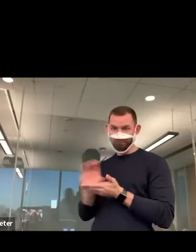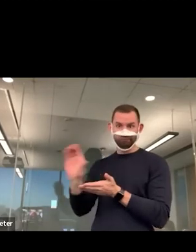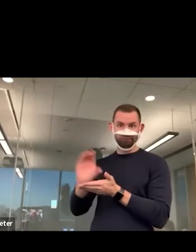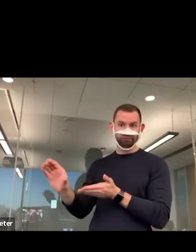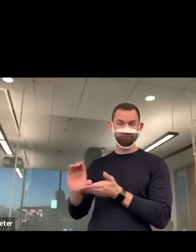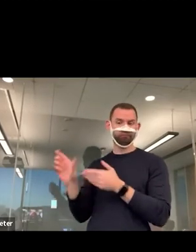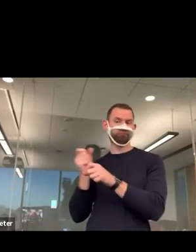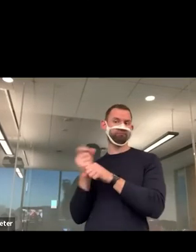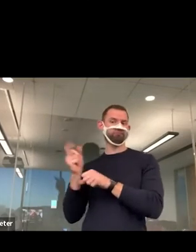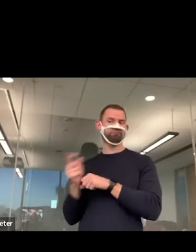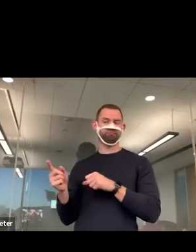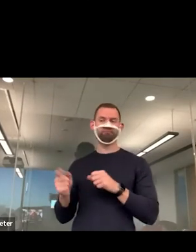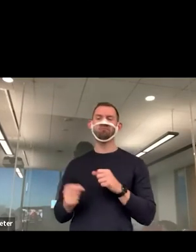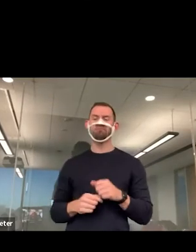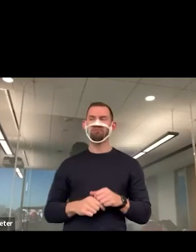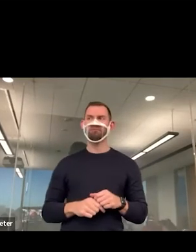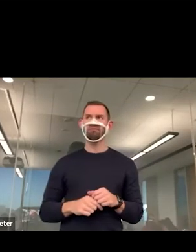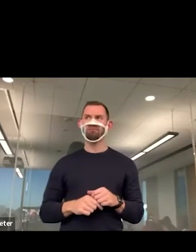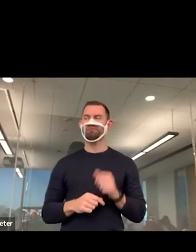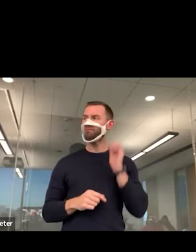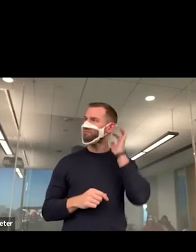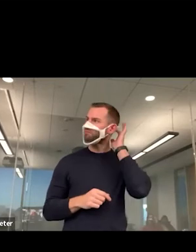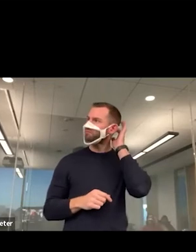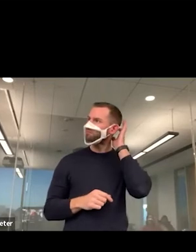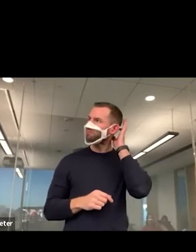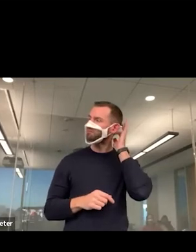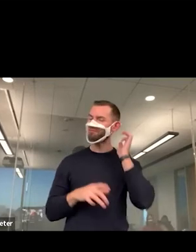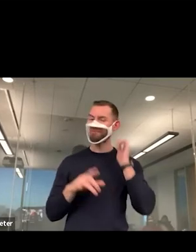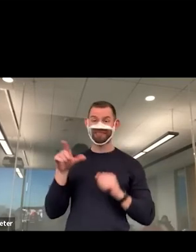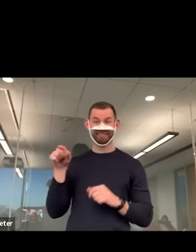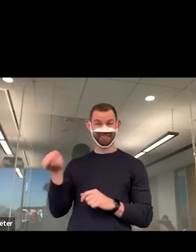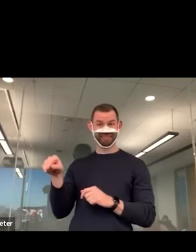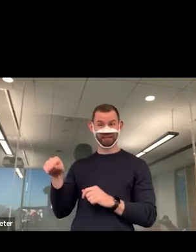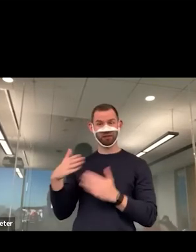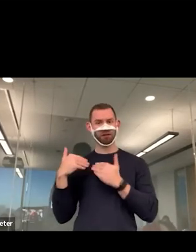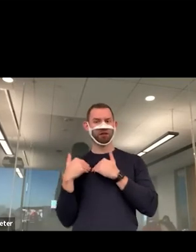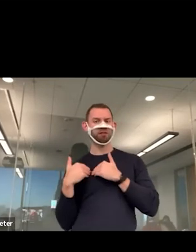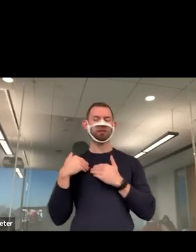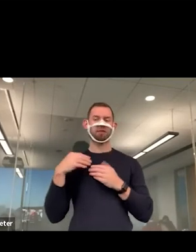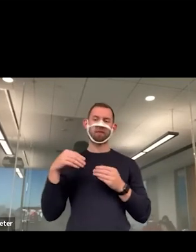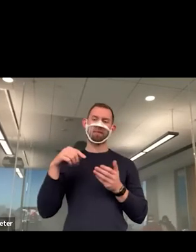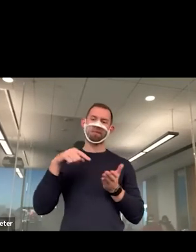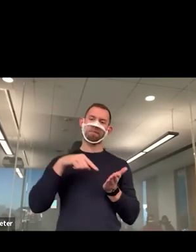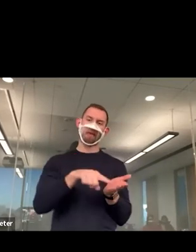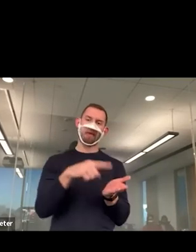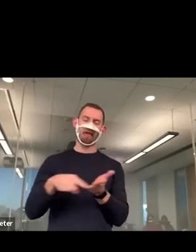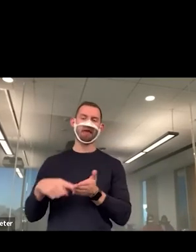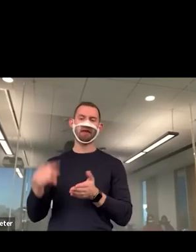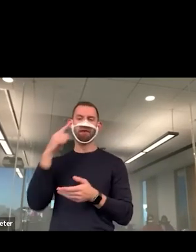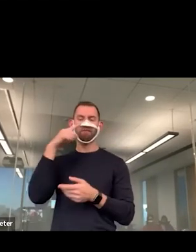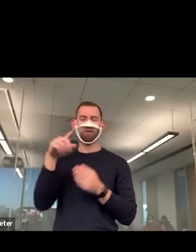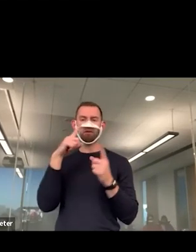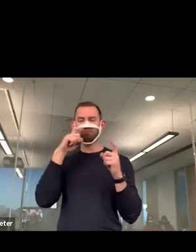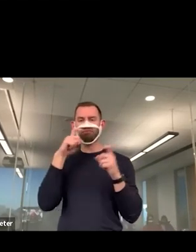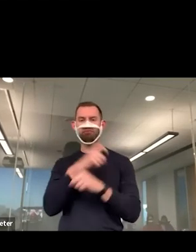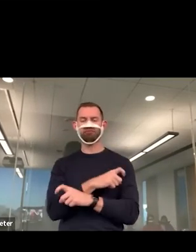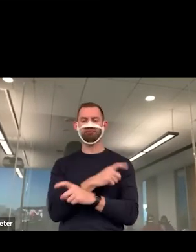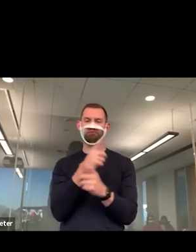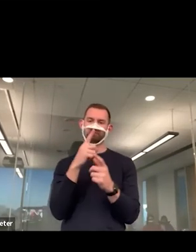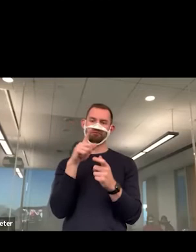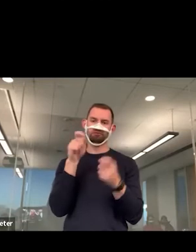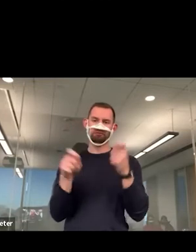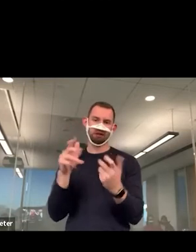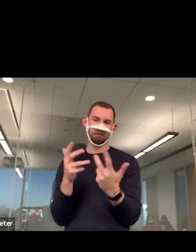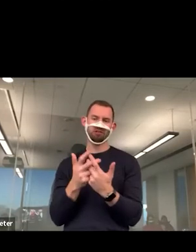and it paid for more complicated accommodations mostly technology-based accommodations